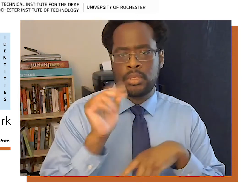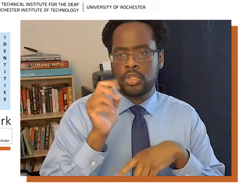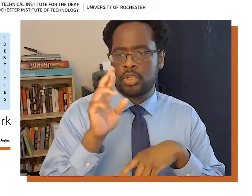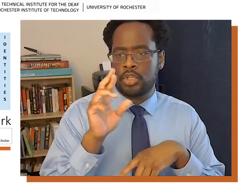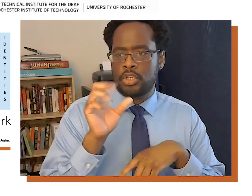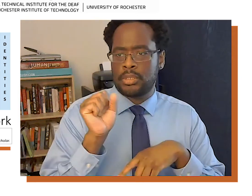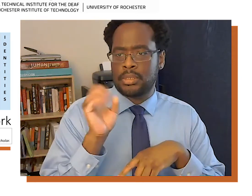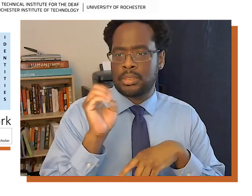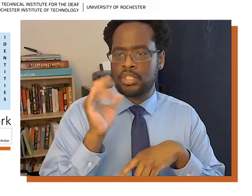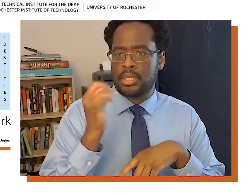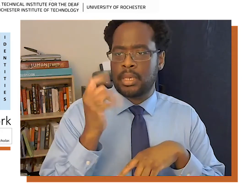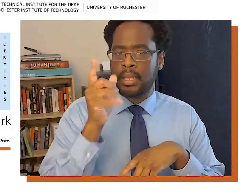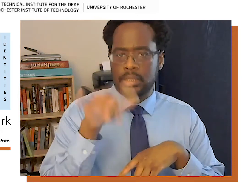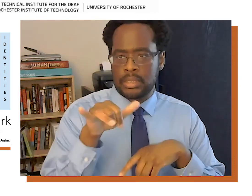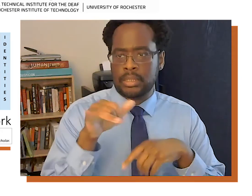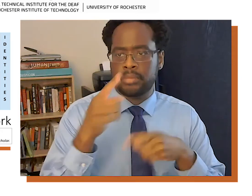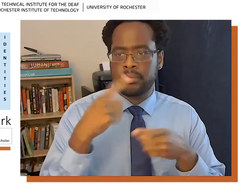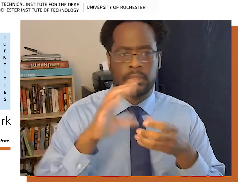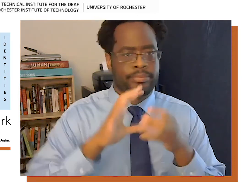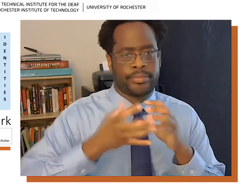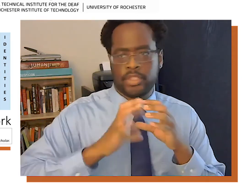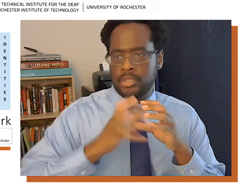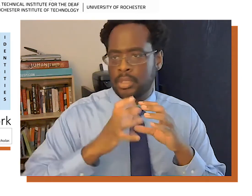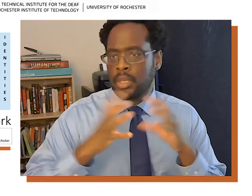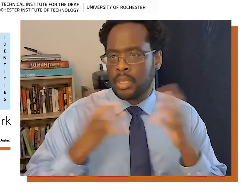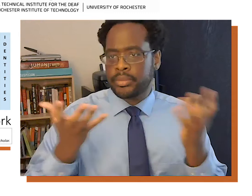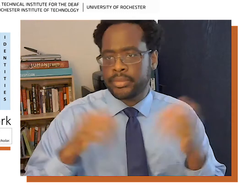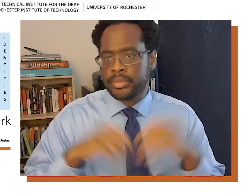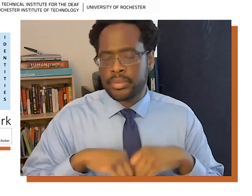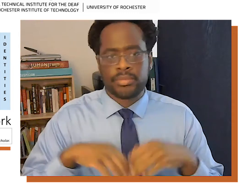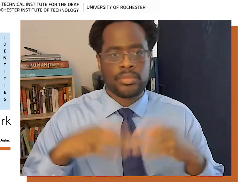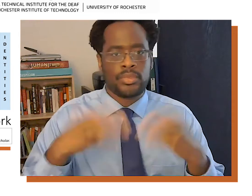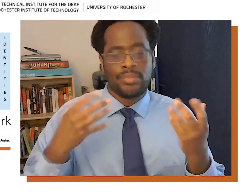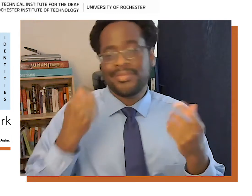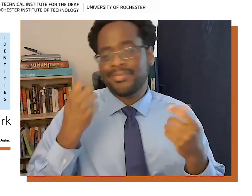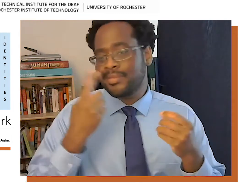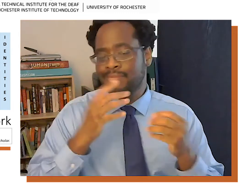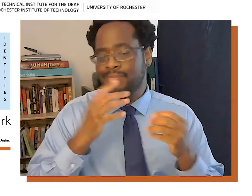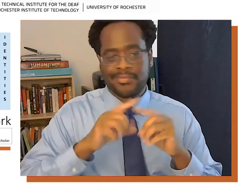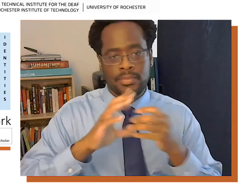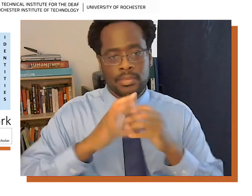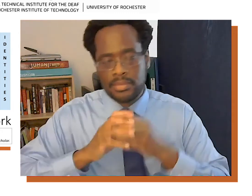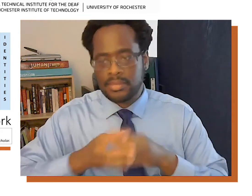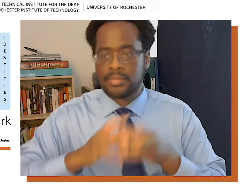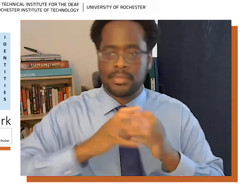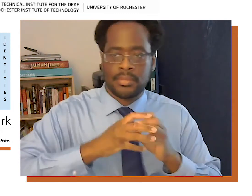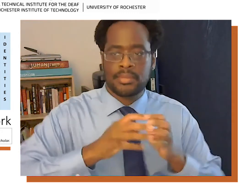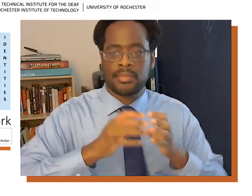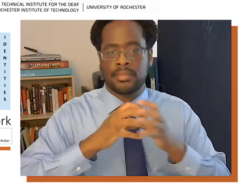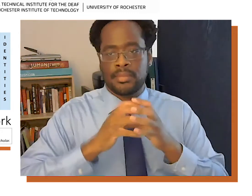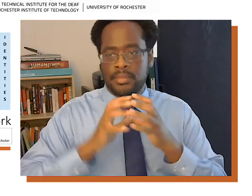includes the word "intersectionality." There are several different signs that you might see